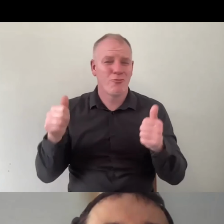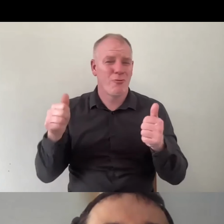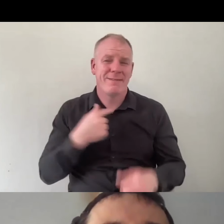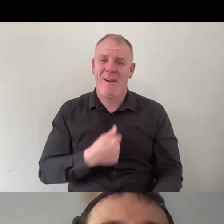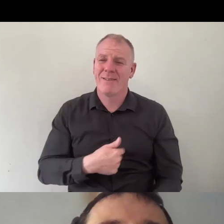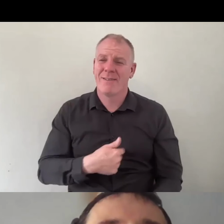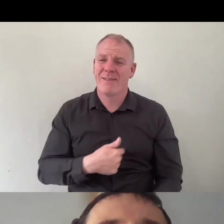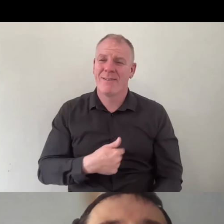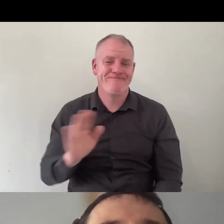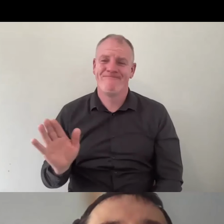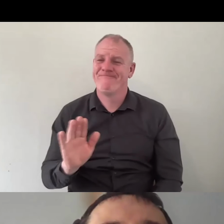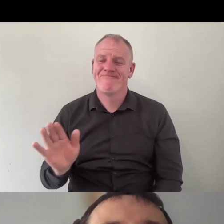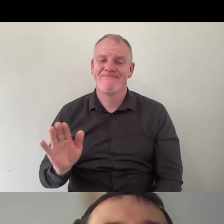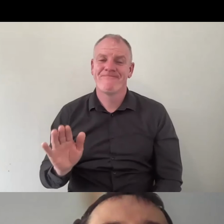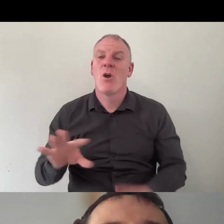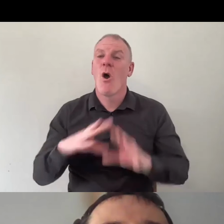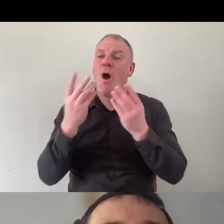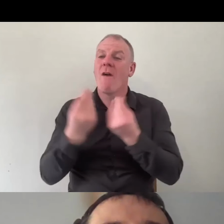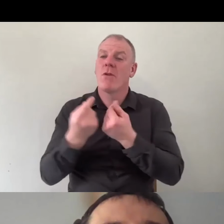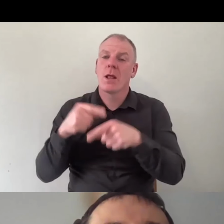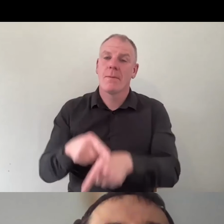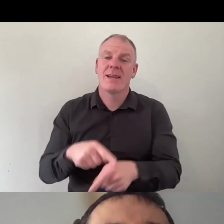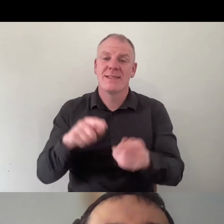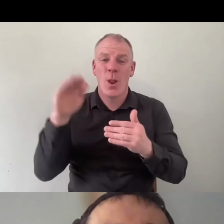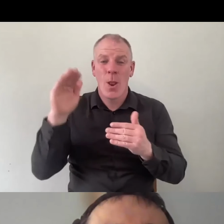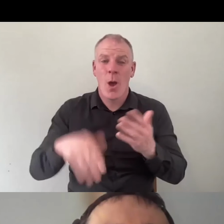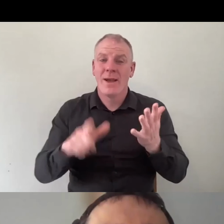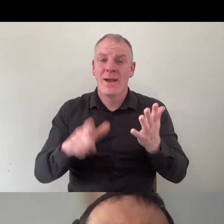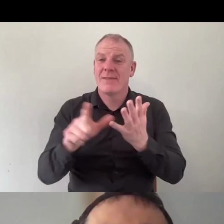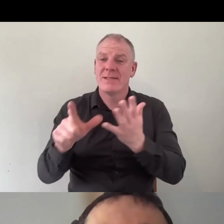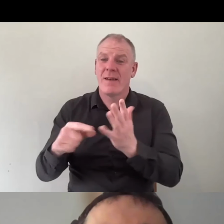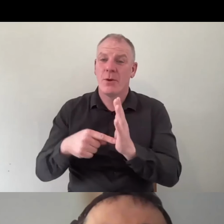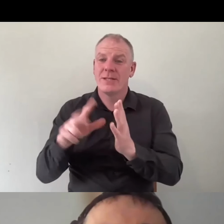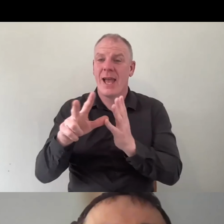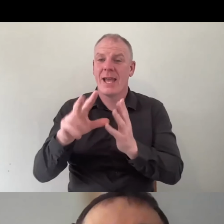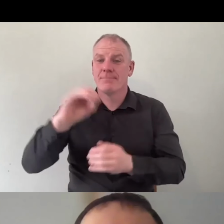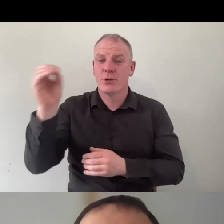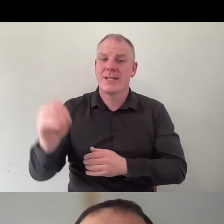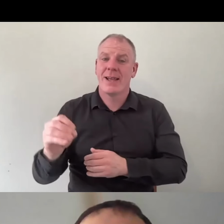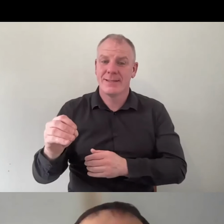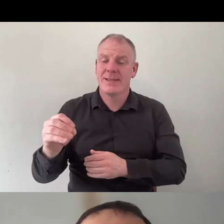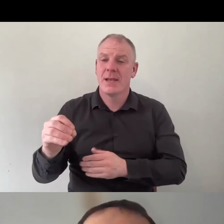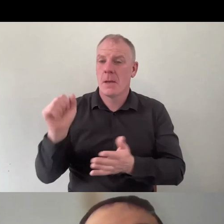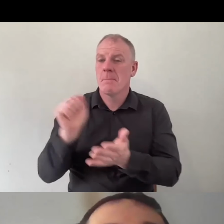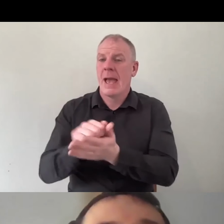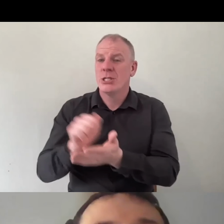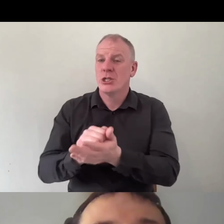Overall level of compliance is low — 77.8% of pages actually tested have errors.